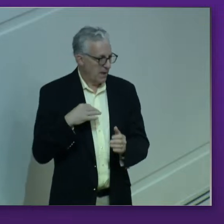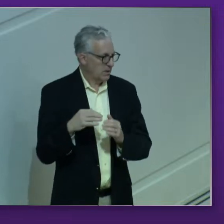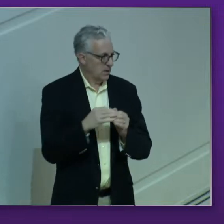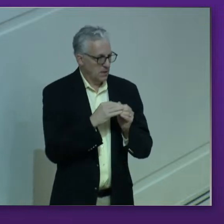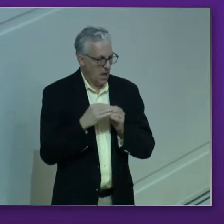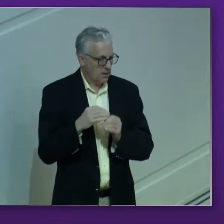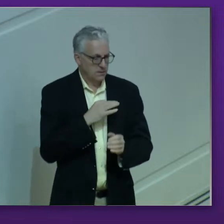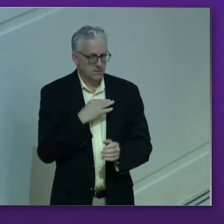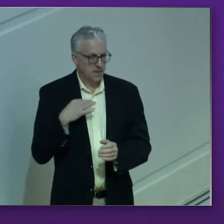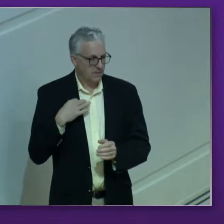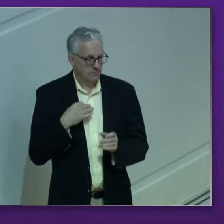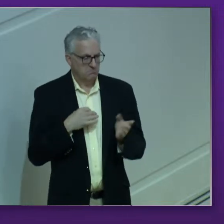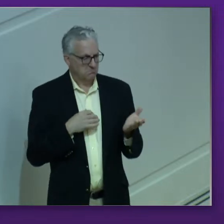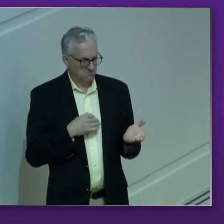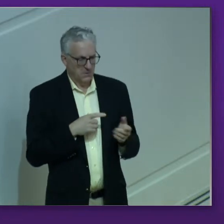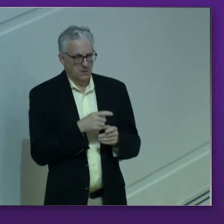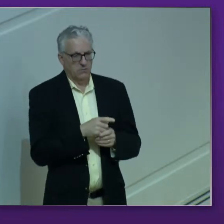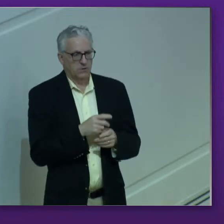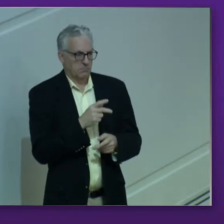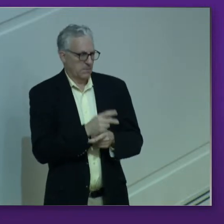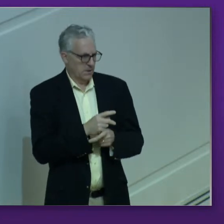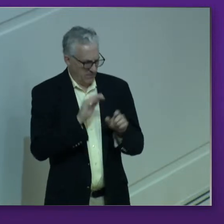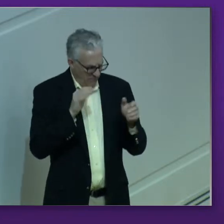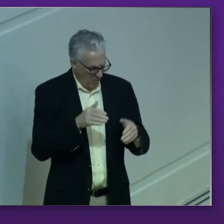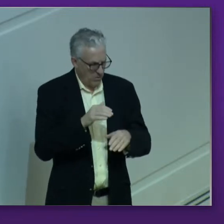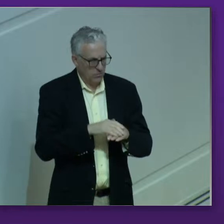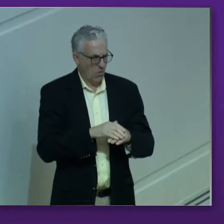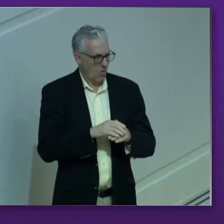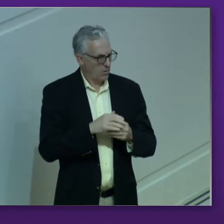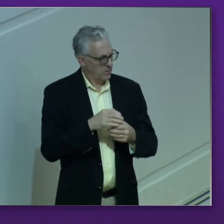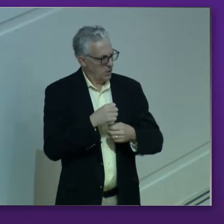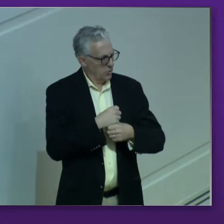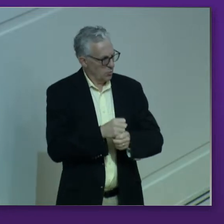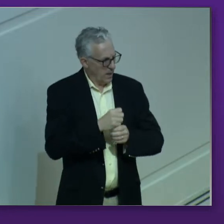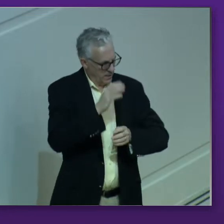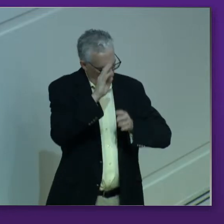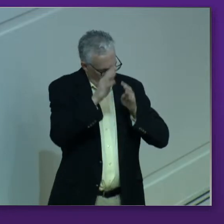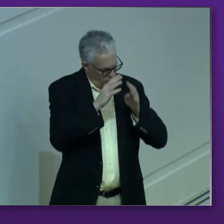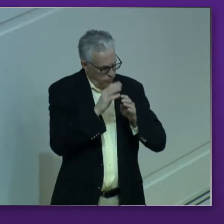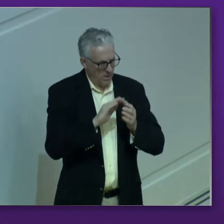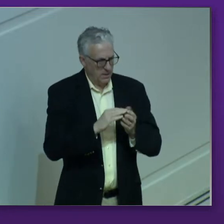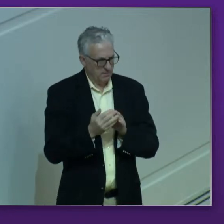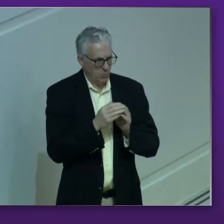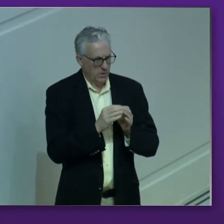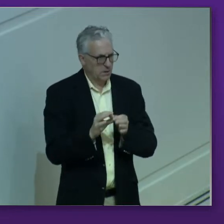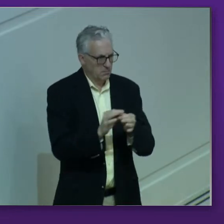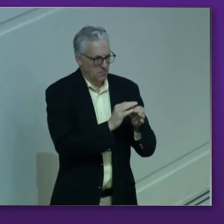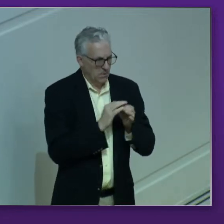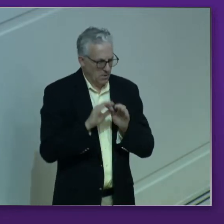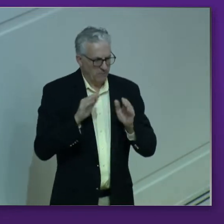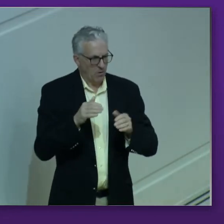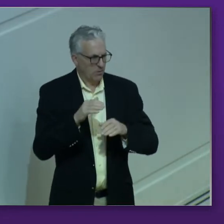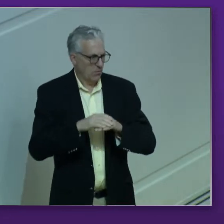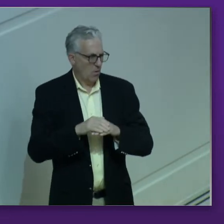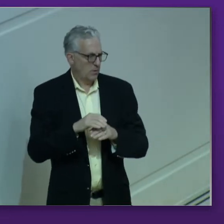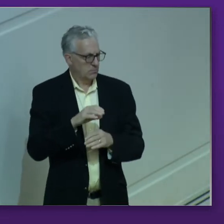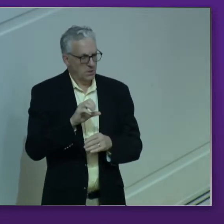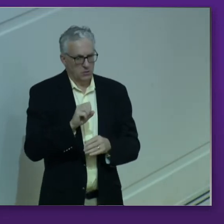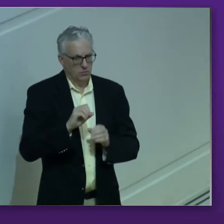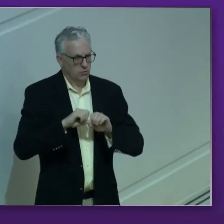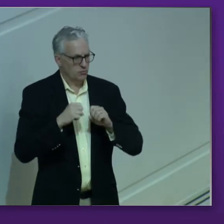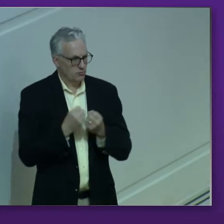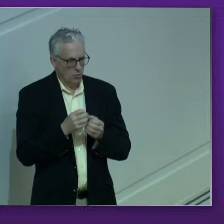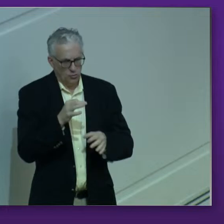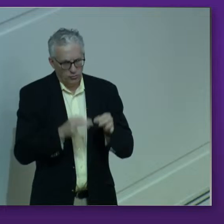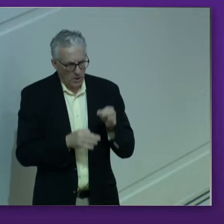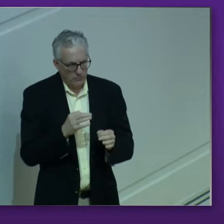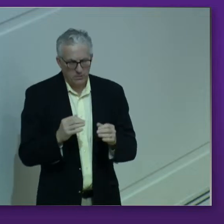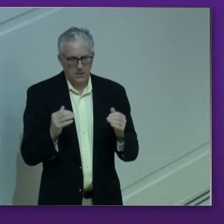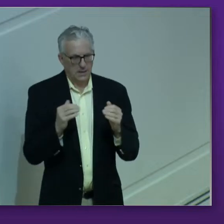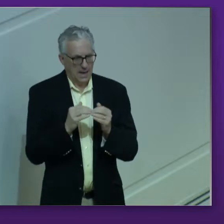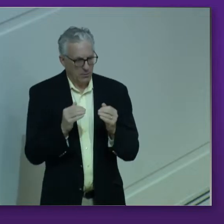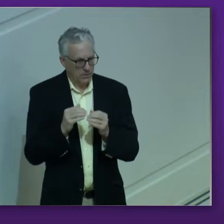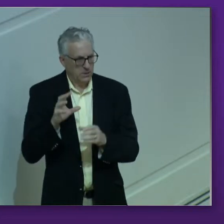TIME HE HAS POSITIVELY IMPACTED